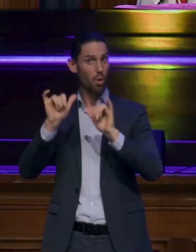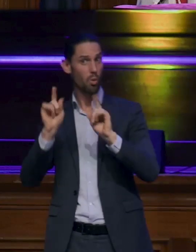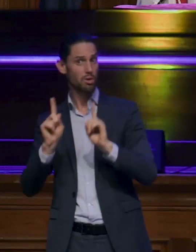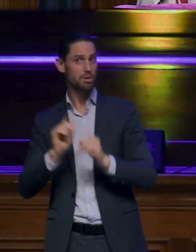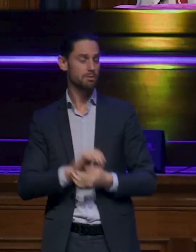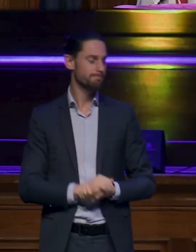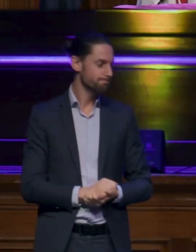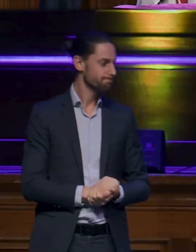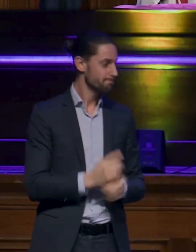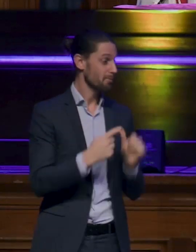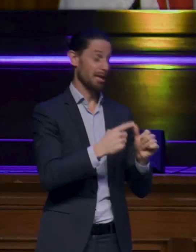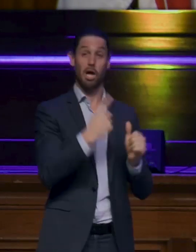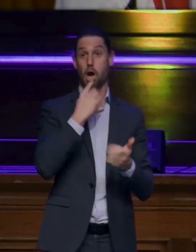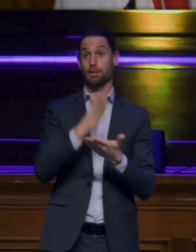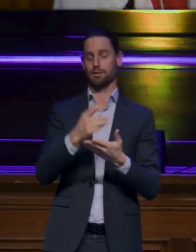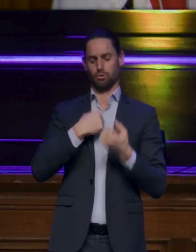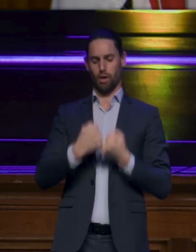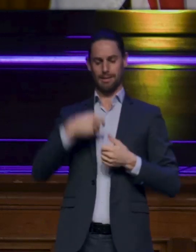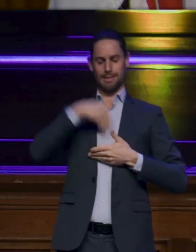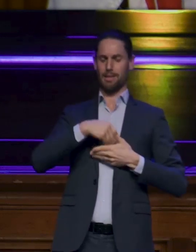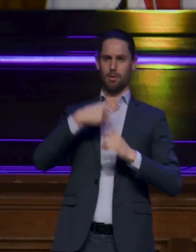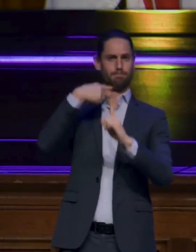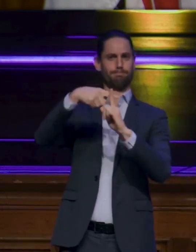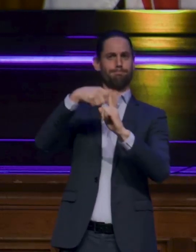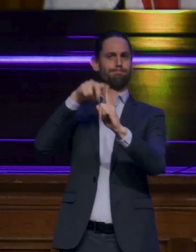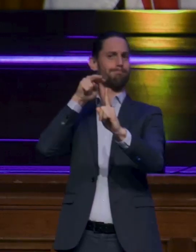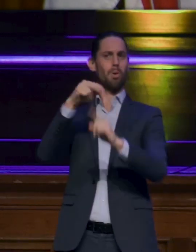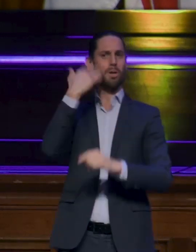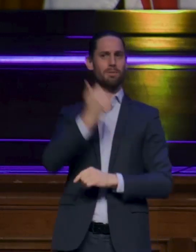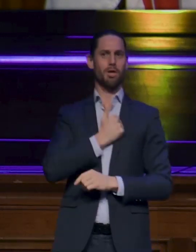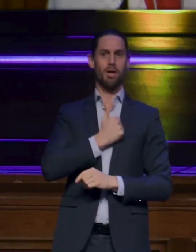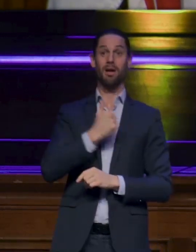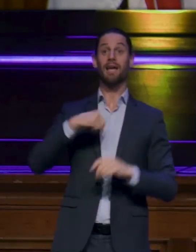absolute optimist if you spend ten years in opposition you have to you have to